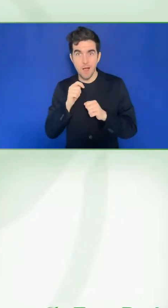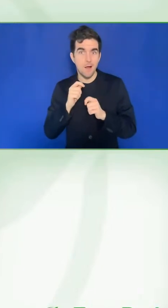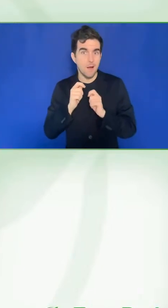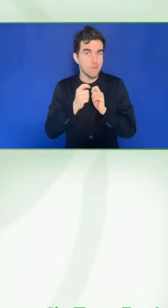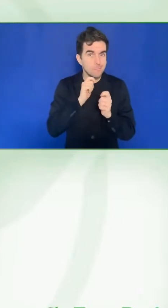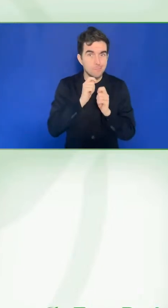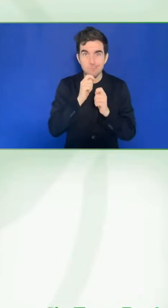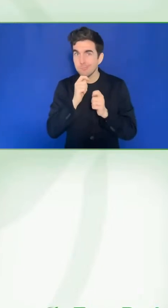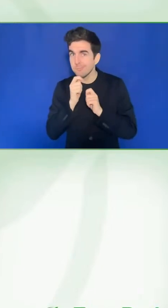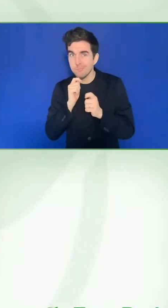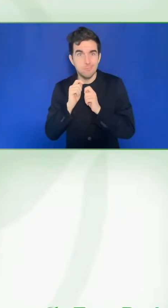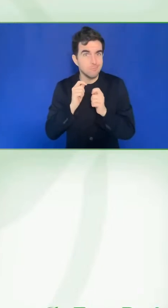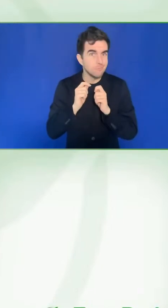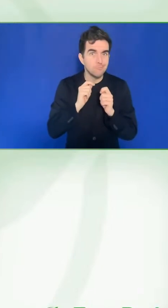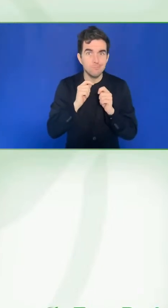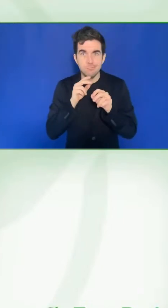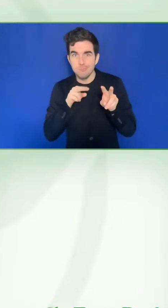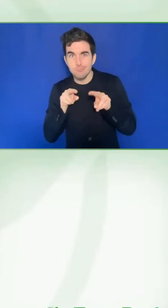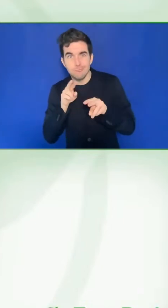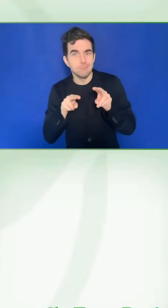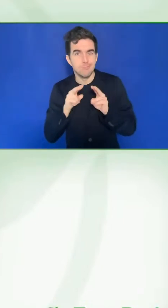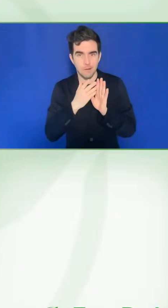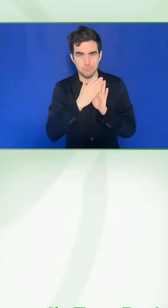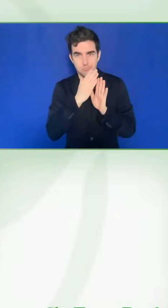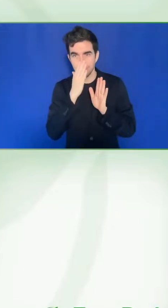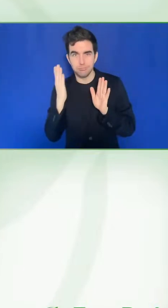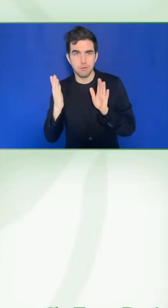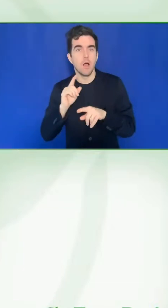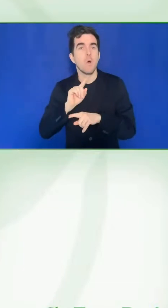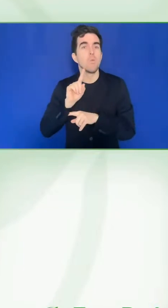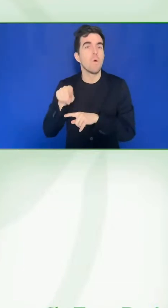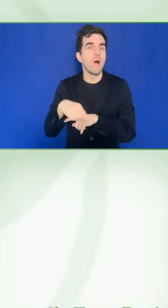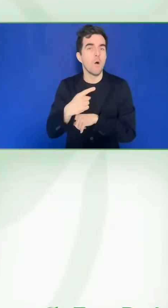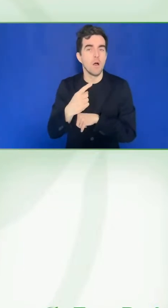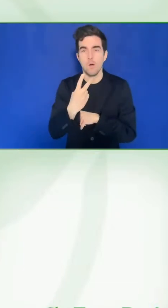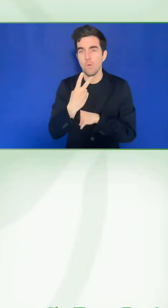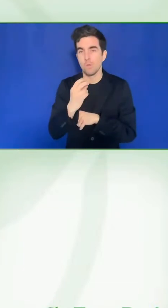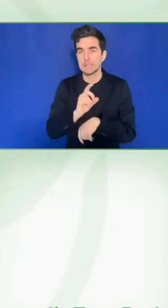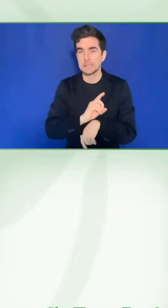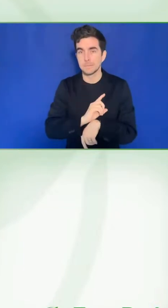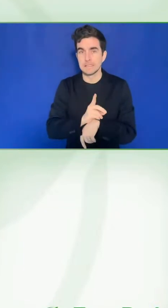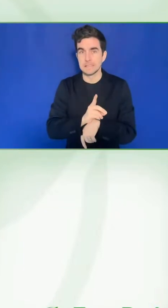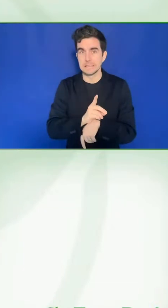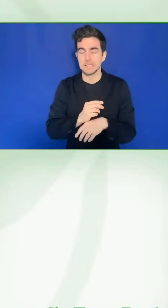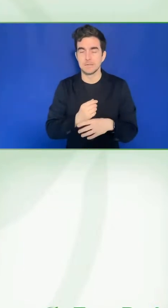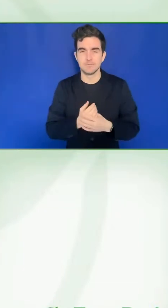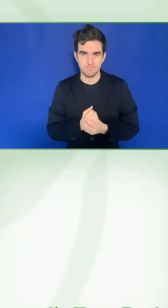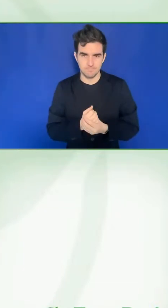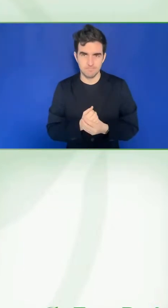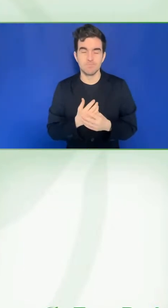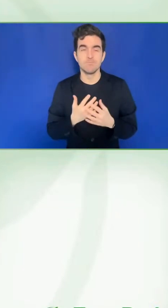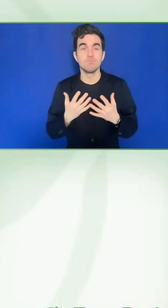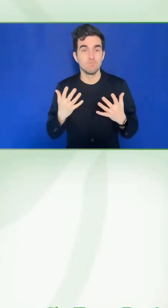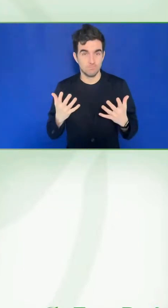globally, and indeed, in the 60s, we were in the forefront of bridging Cold War device,